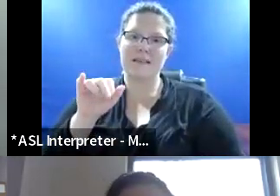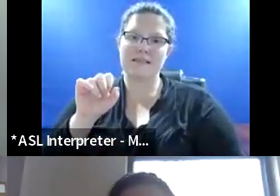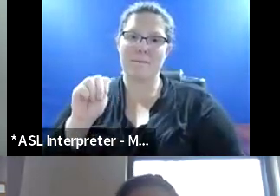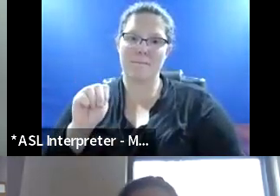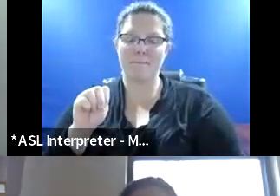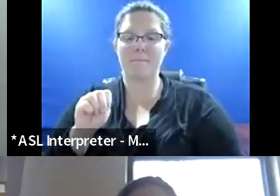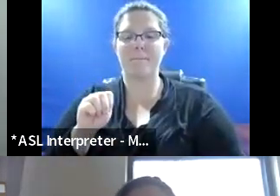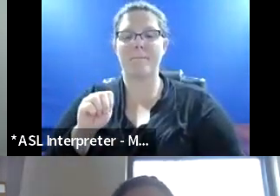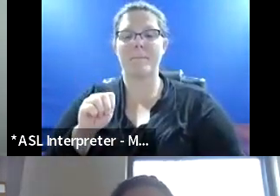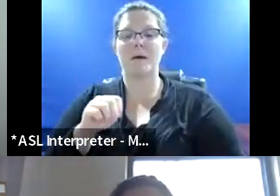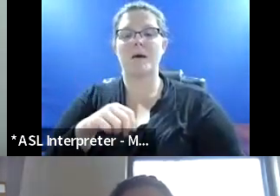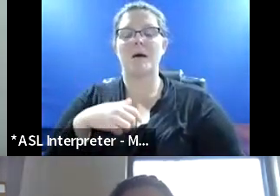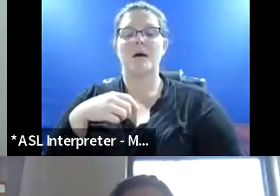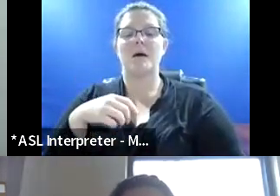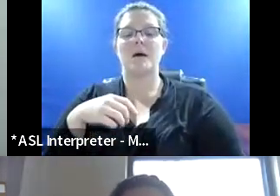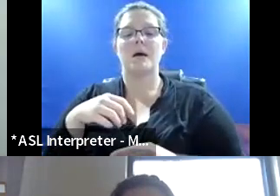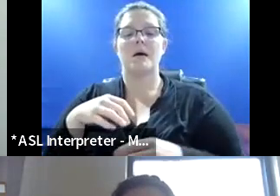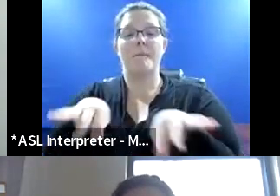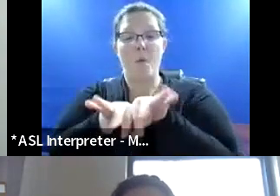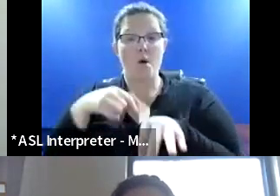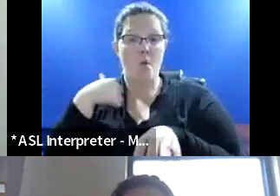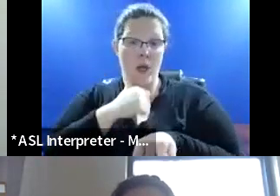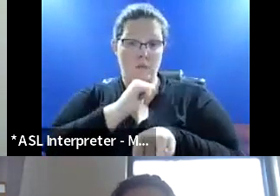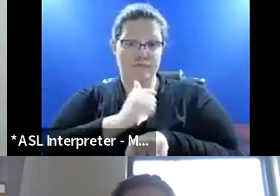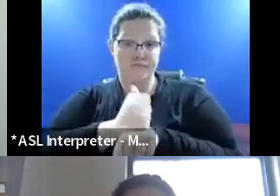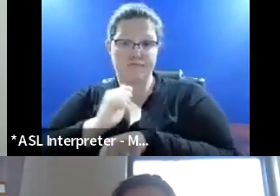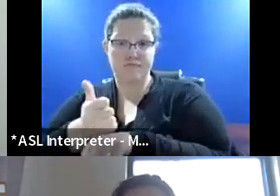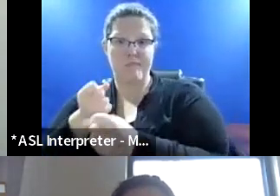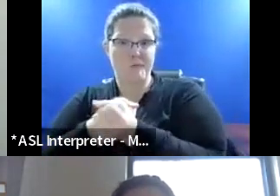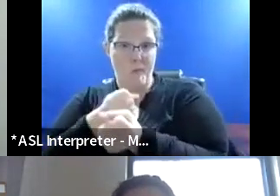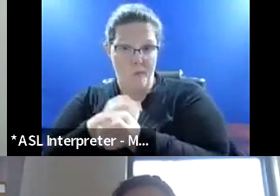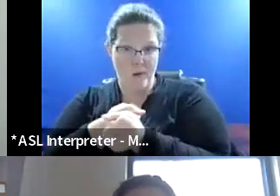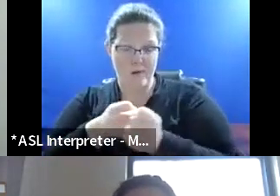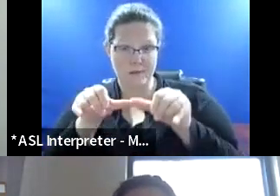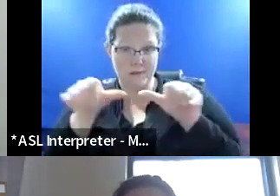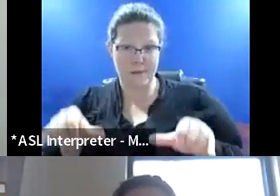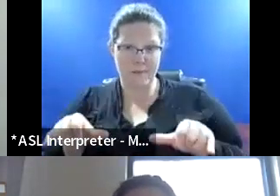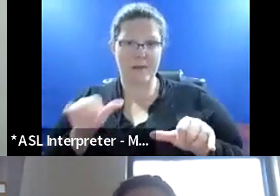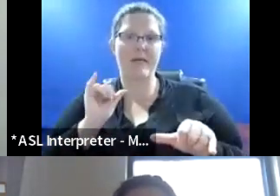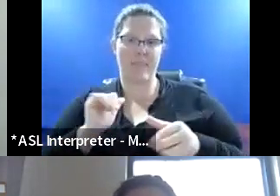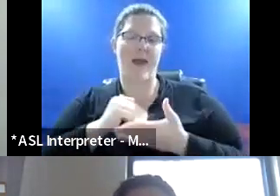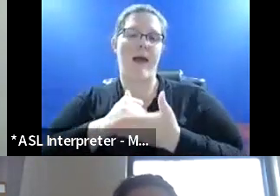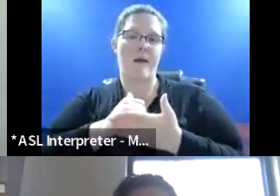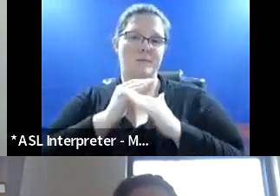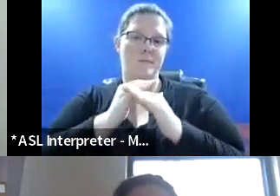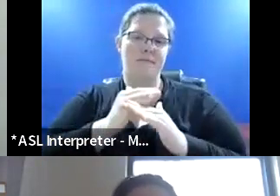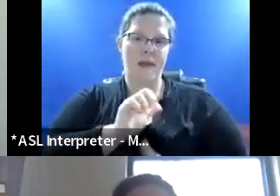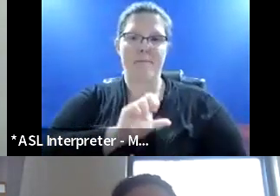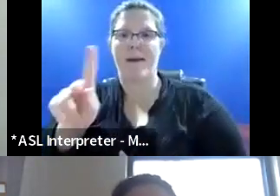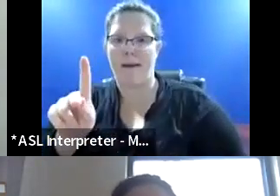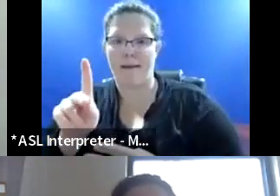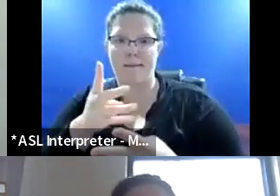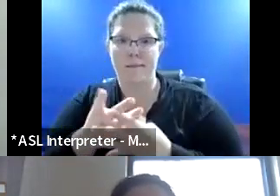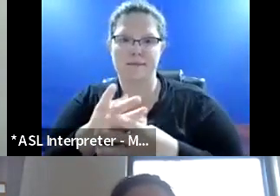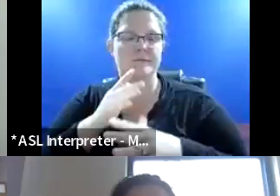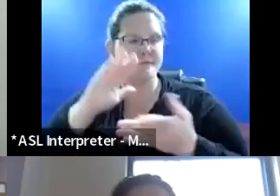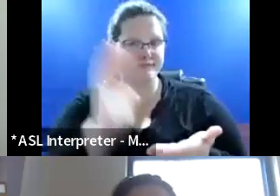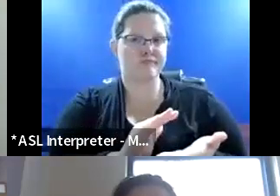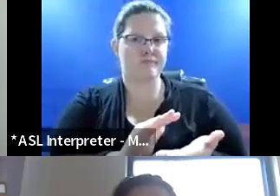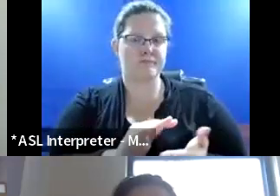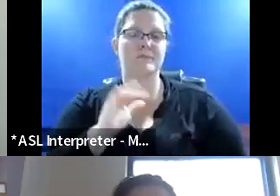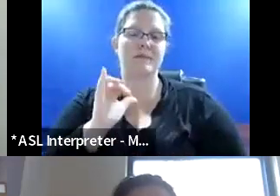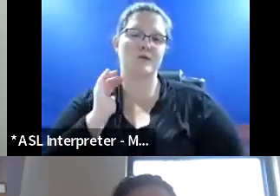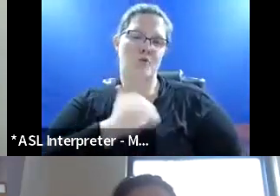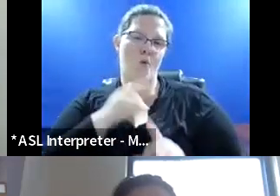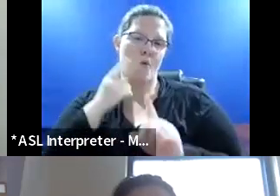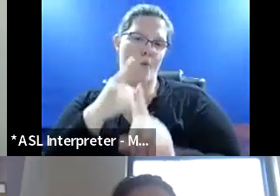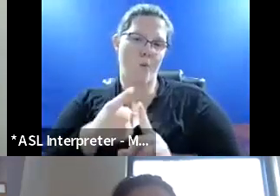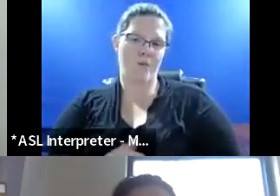GETTING THEM SOME SUPPORTS, SO, IT'S SOMETHING THAT WE JUST STARTED RECENTLY WORKING ON BECAUSE WE DON'T WANT THAT RECIDIVISM.